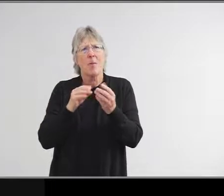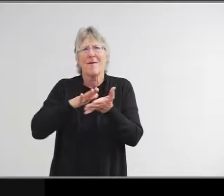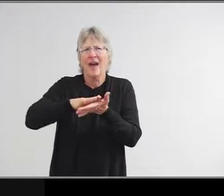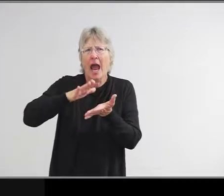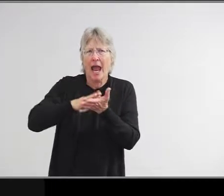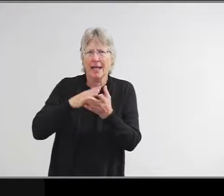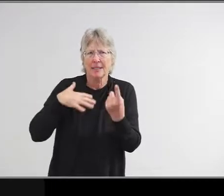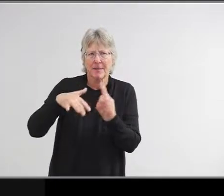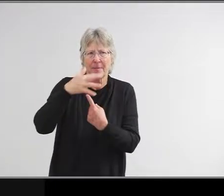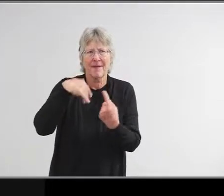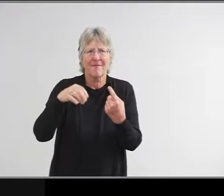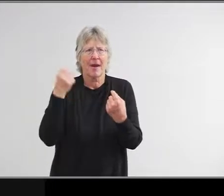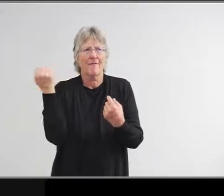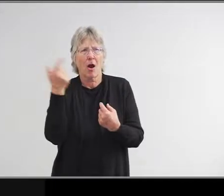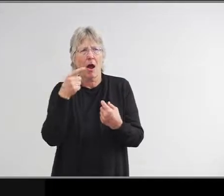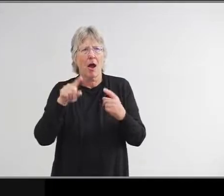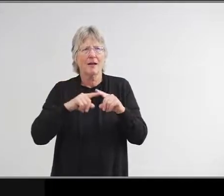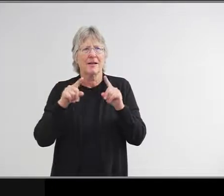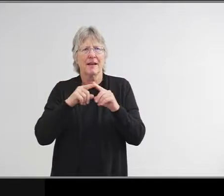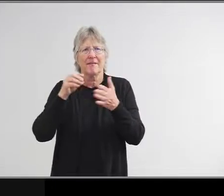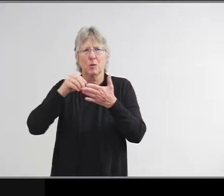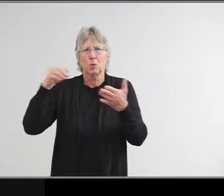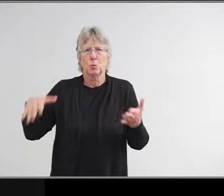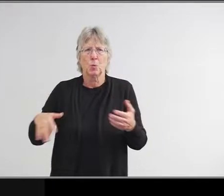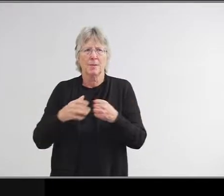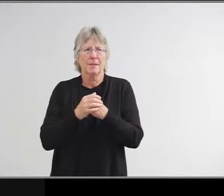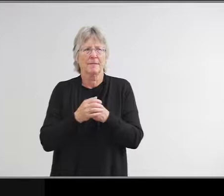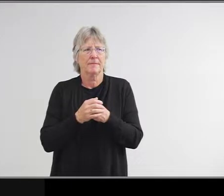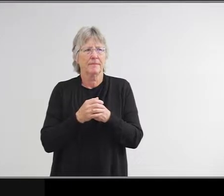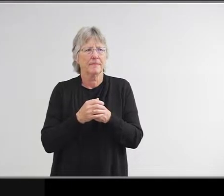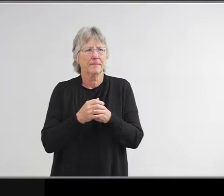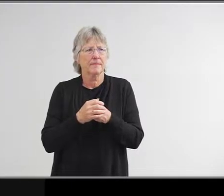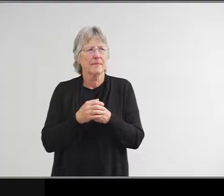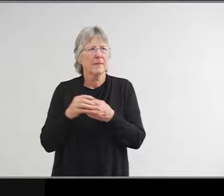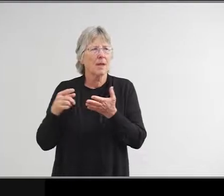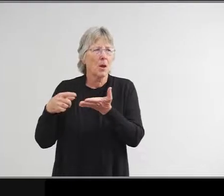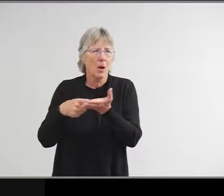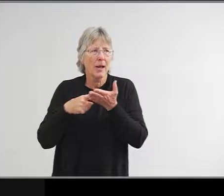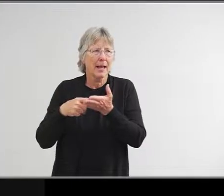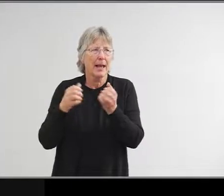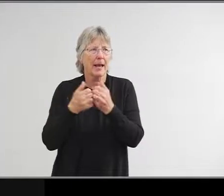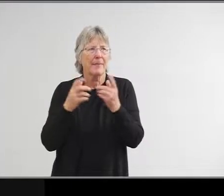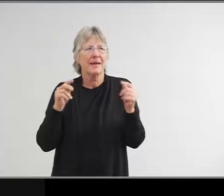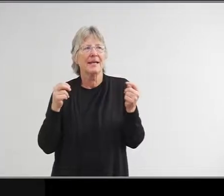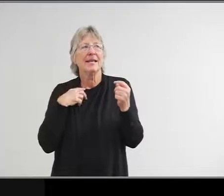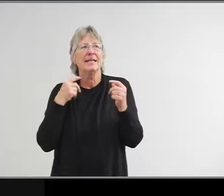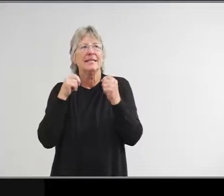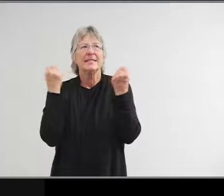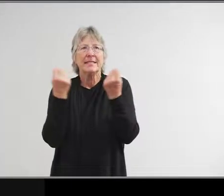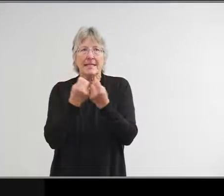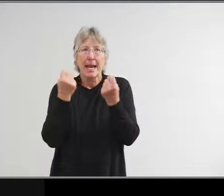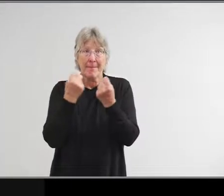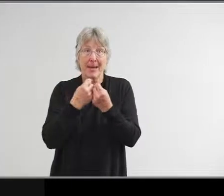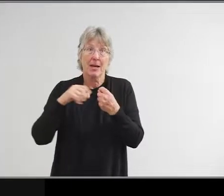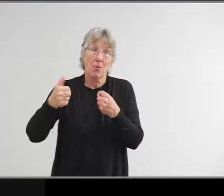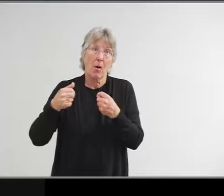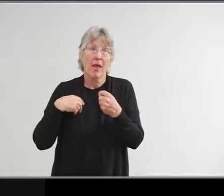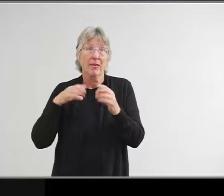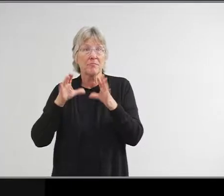here in bridging the gap of digital literacy. Collaborating and teaming with classroom colleagues, for example, team lessons in skills